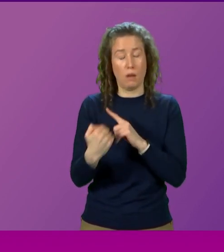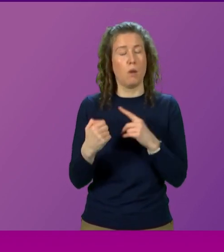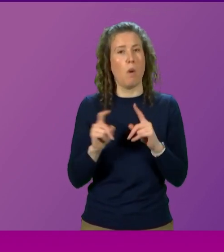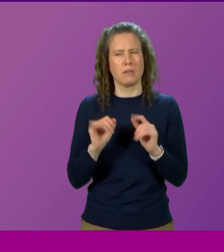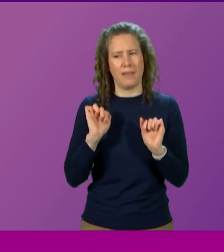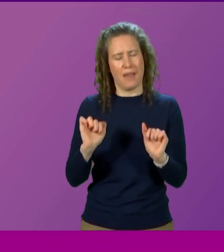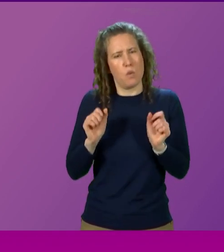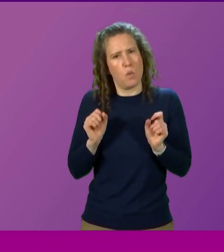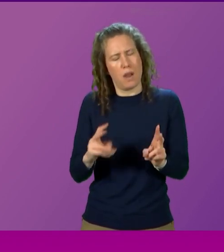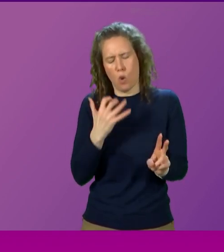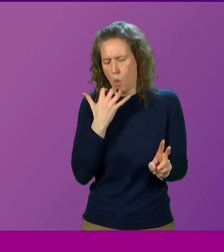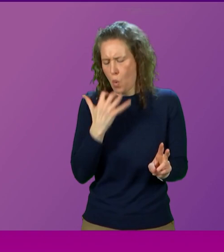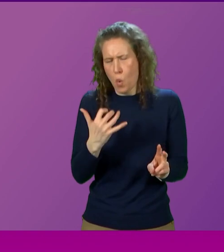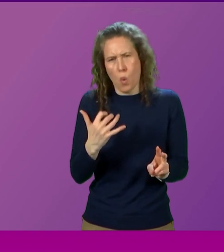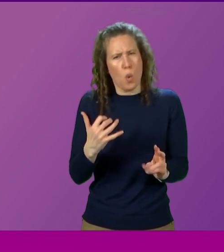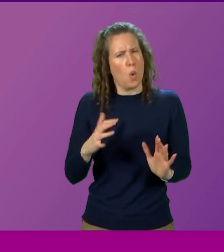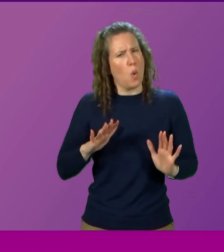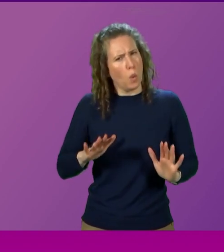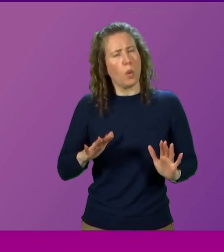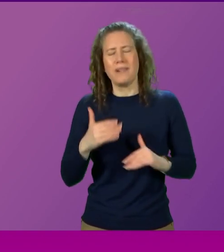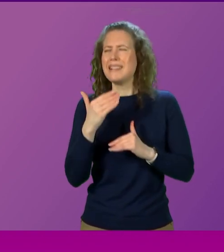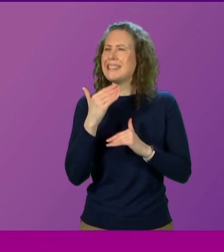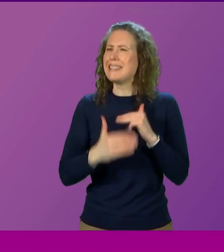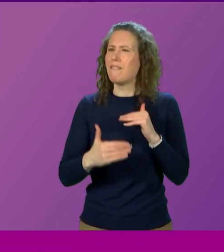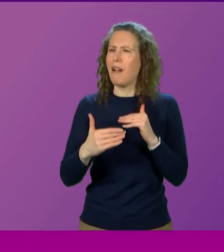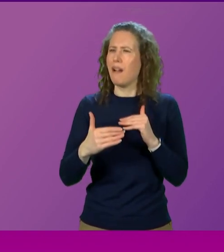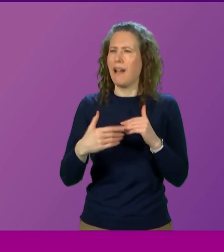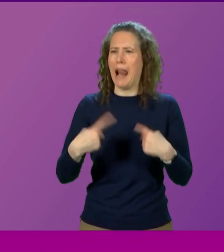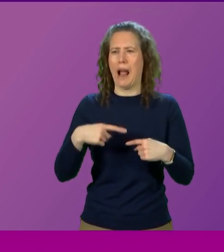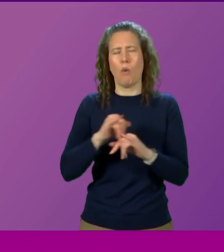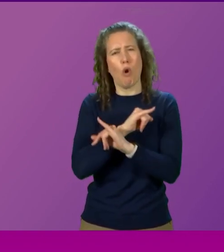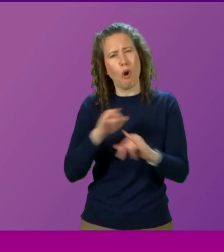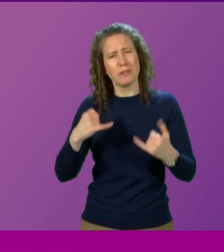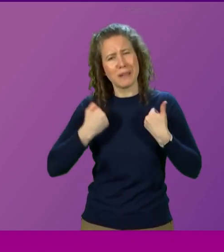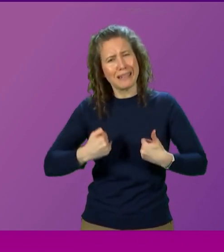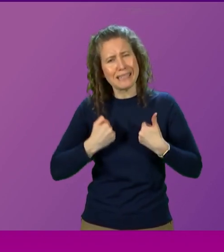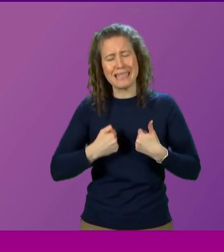courageous way in which they never allowed that horrible condition and its diagnosis